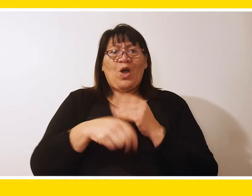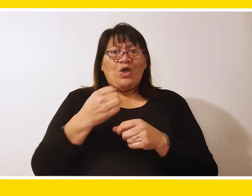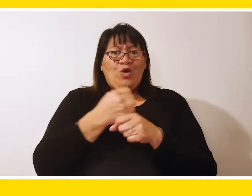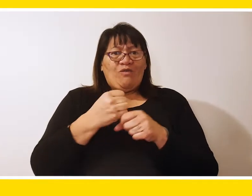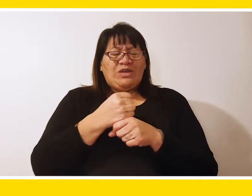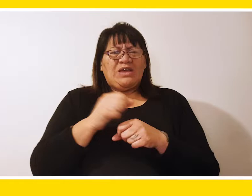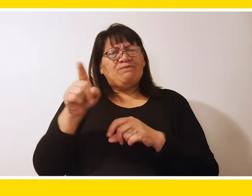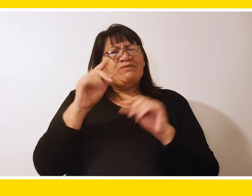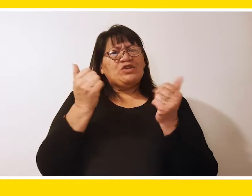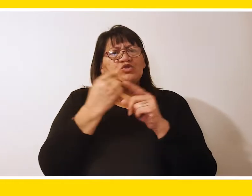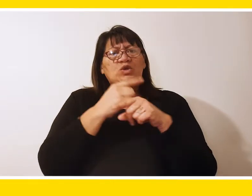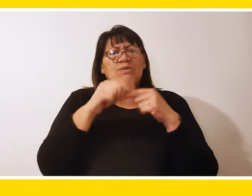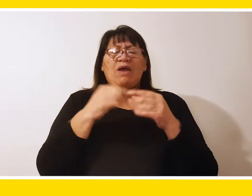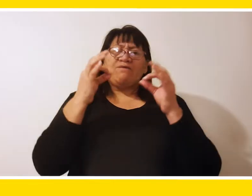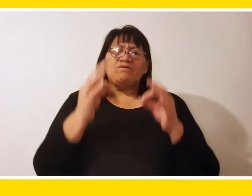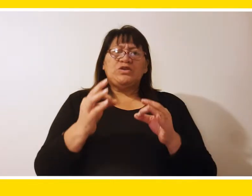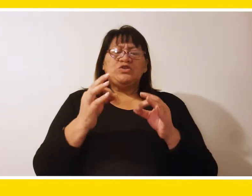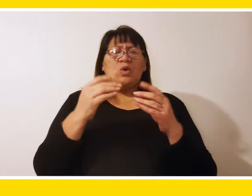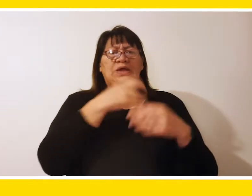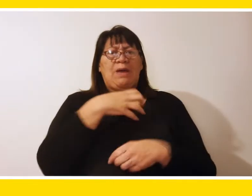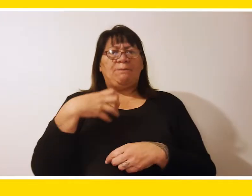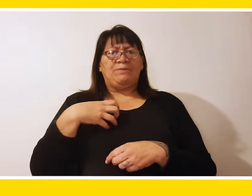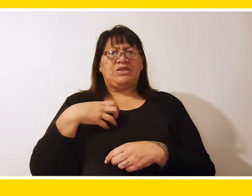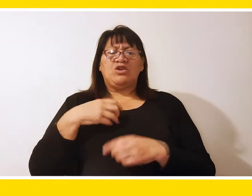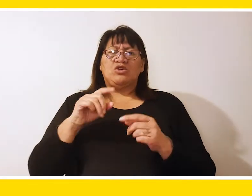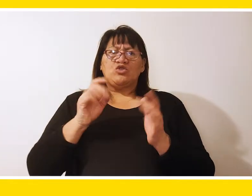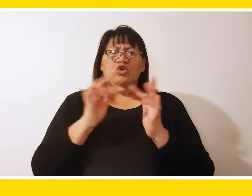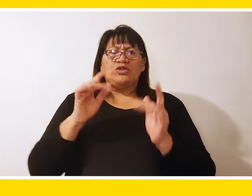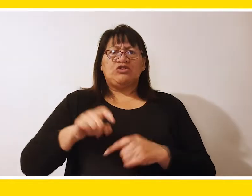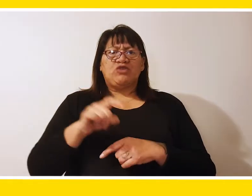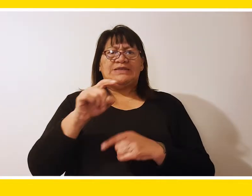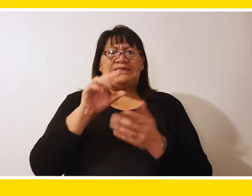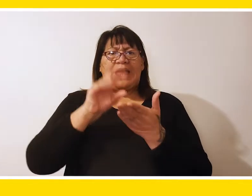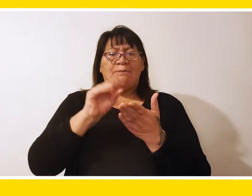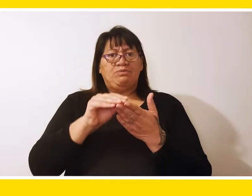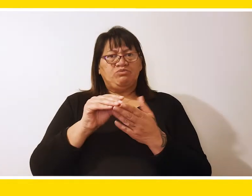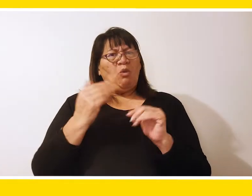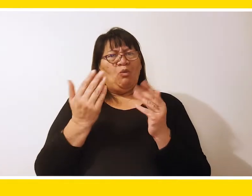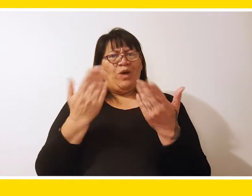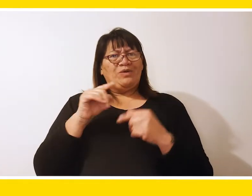speak about the official Government contact tracing app at his briefing today. We welcome that app too,